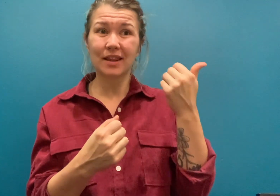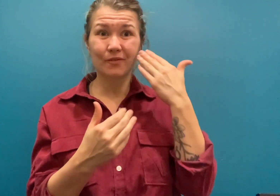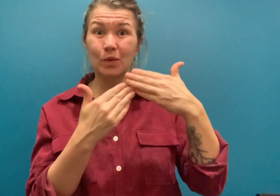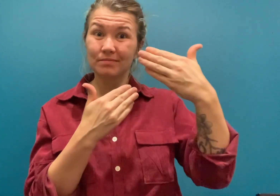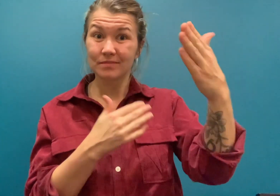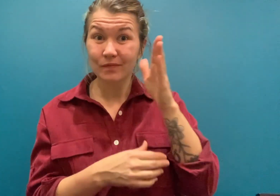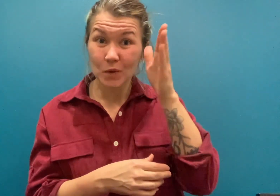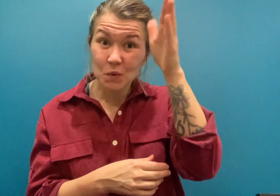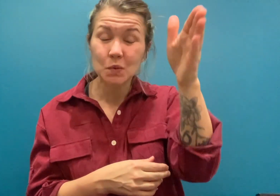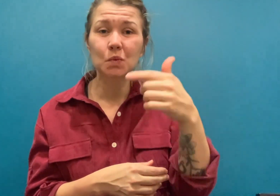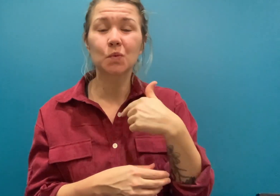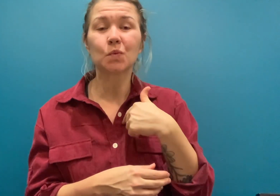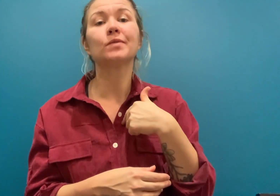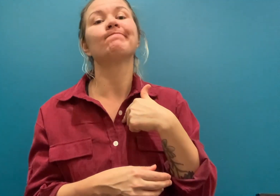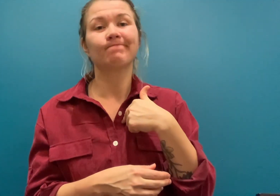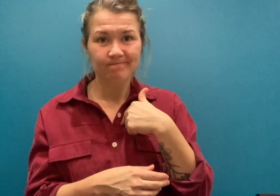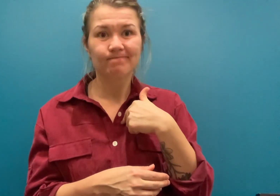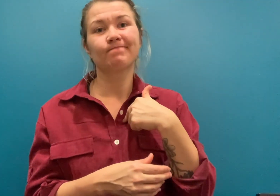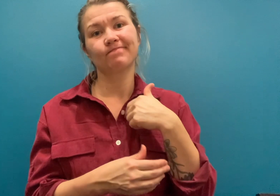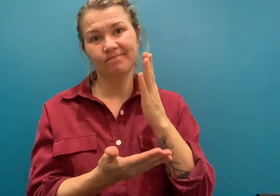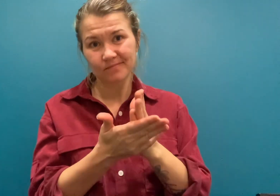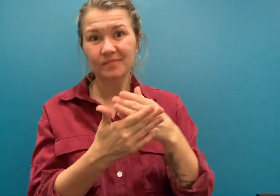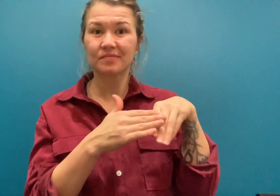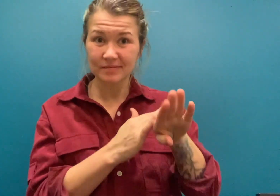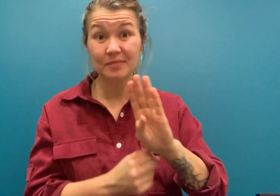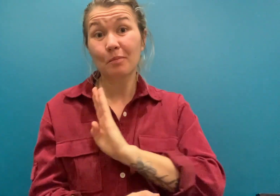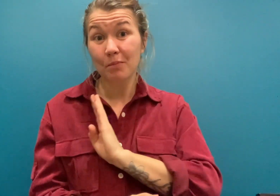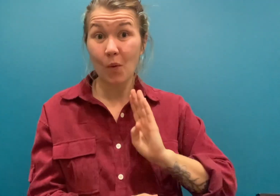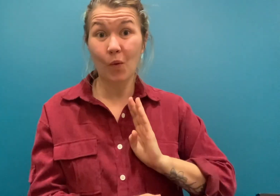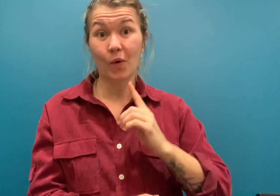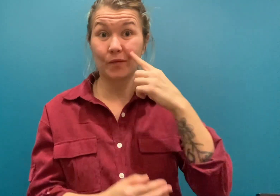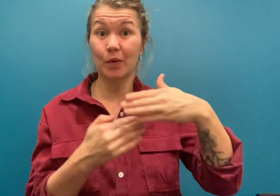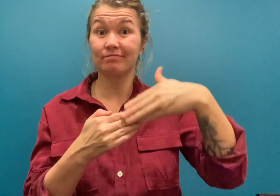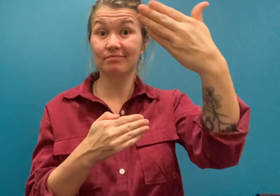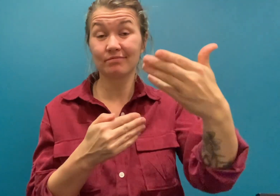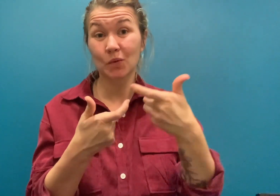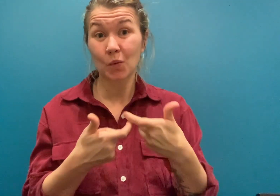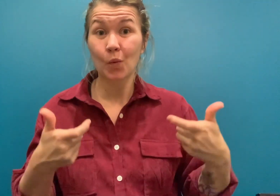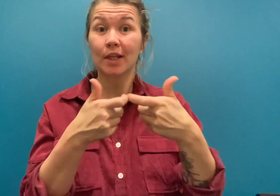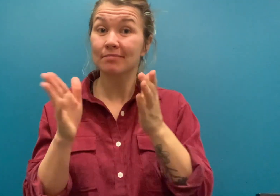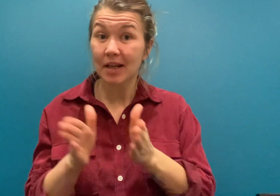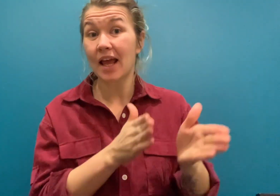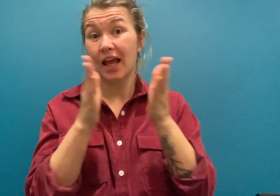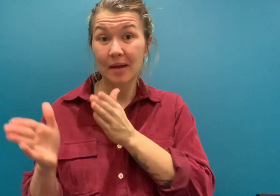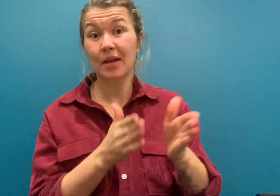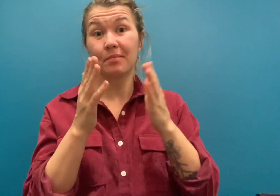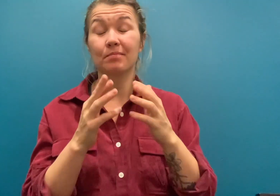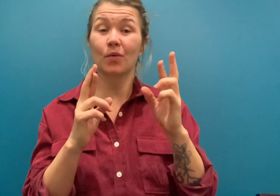better for the future. So I decided to join the board until the next Congress and help with planning.